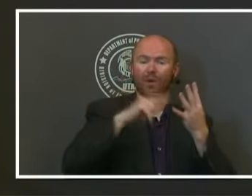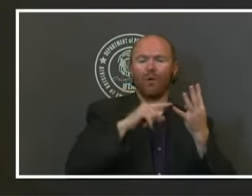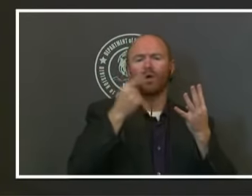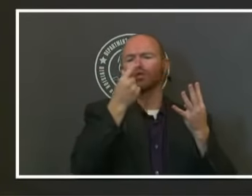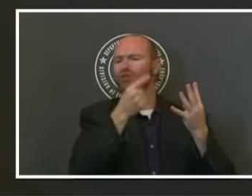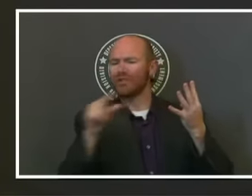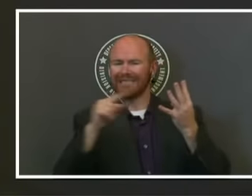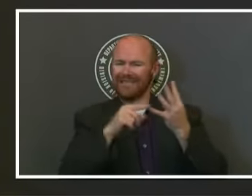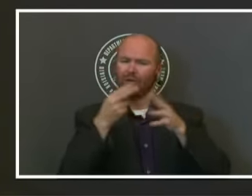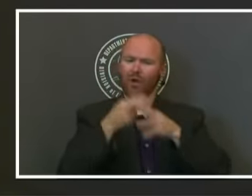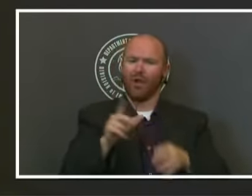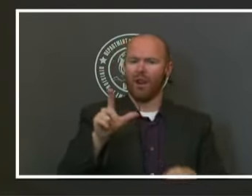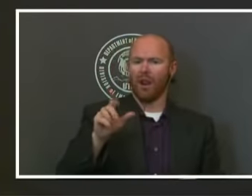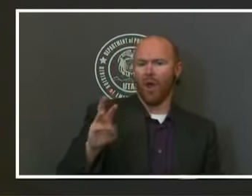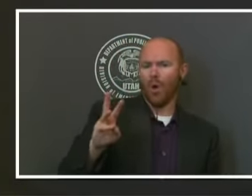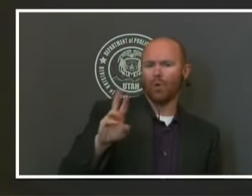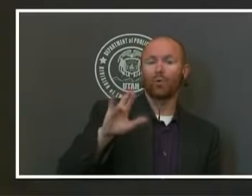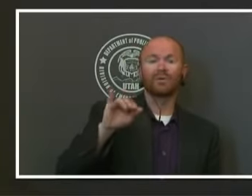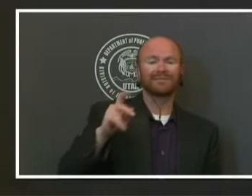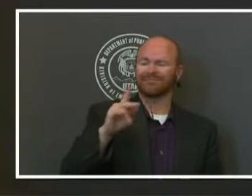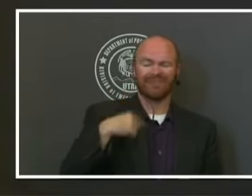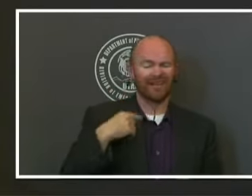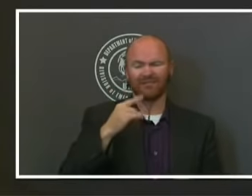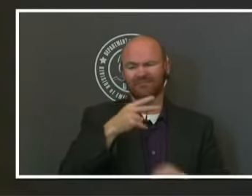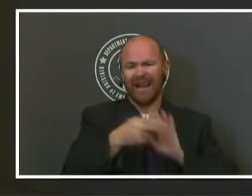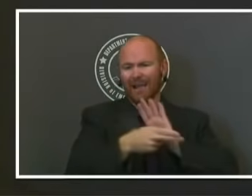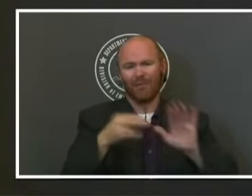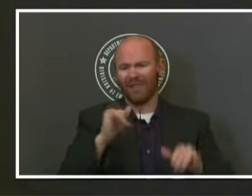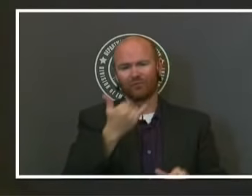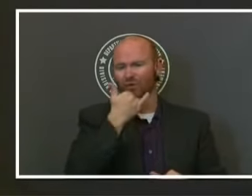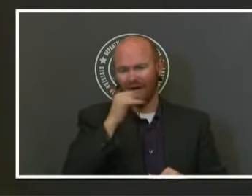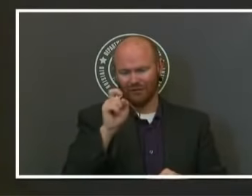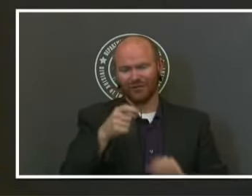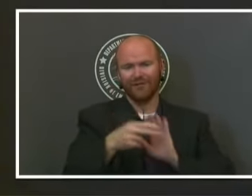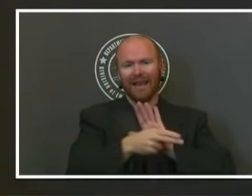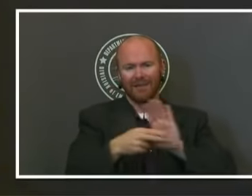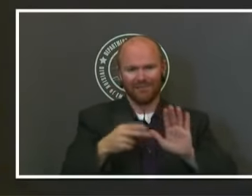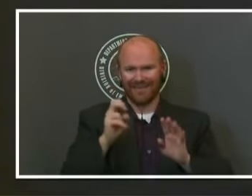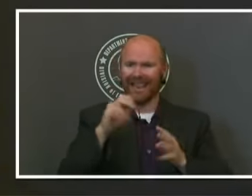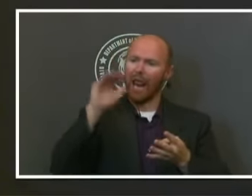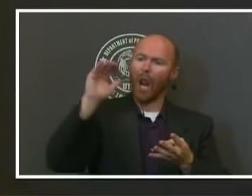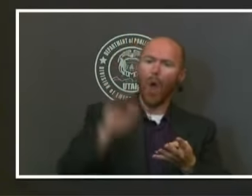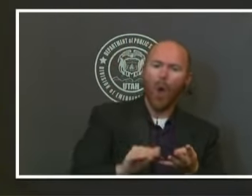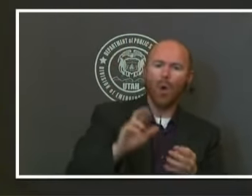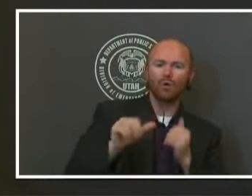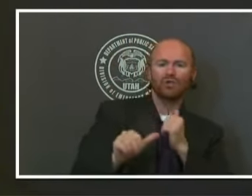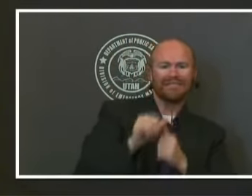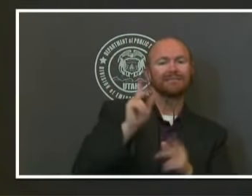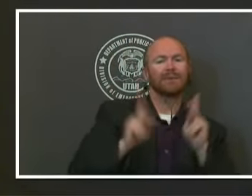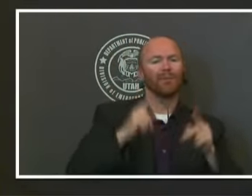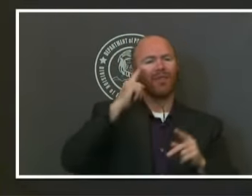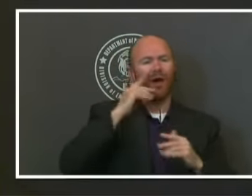there's always risk we probably